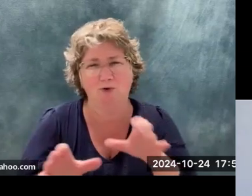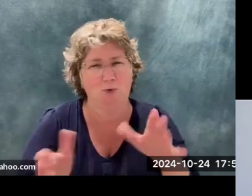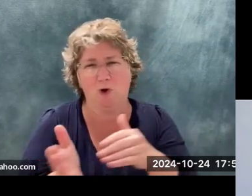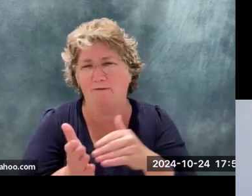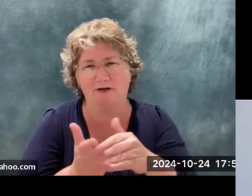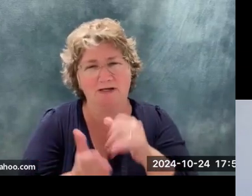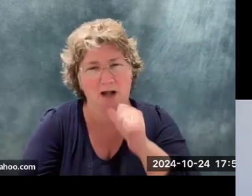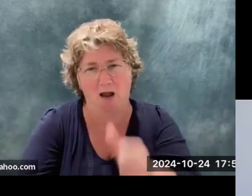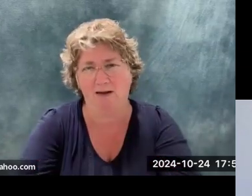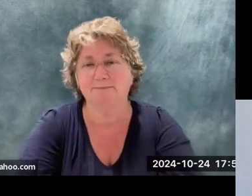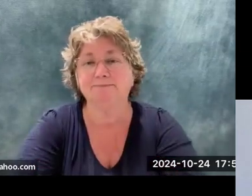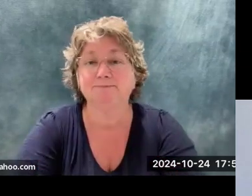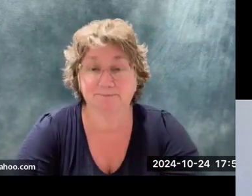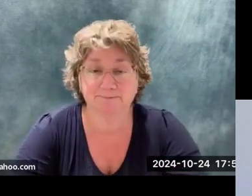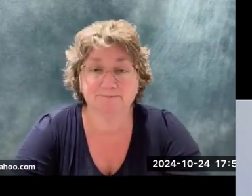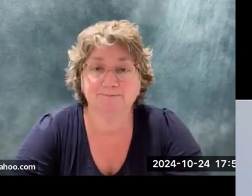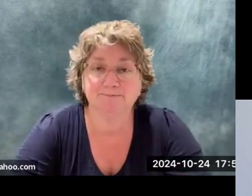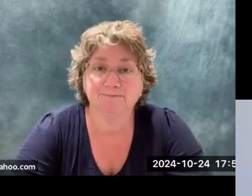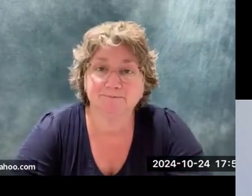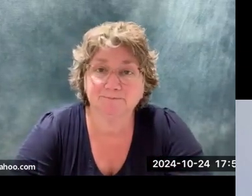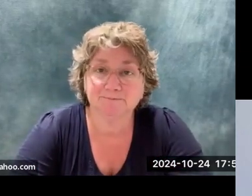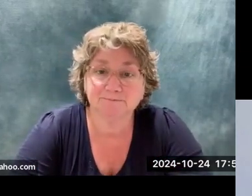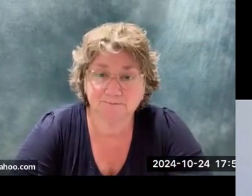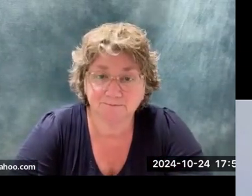I guess there's one more. I see it.